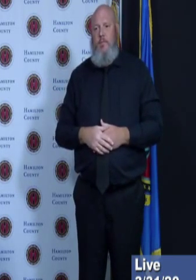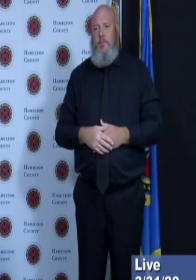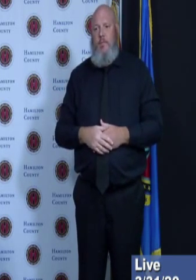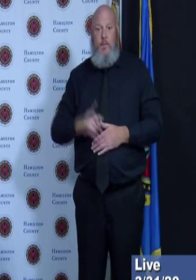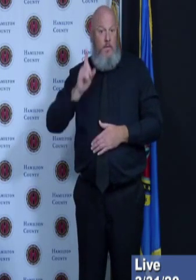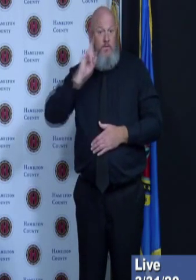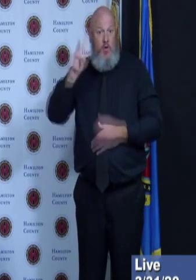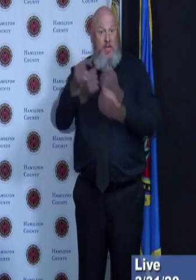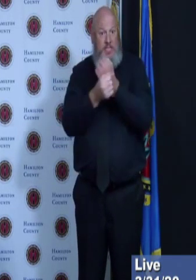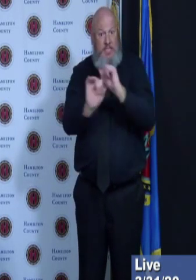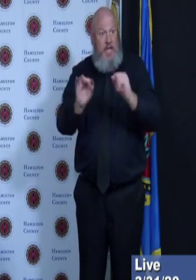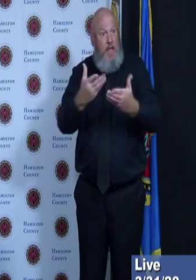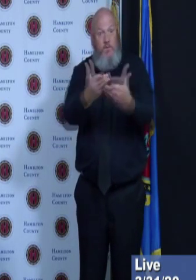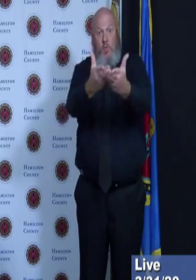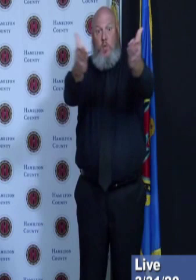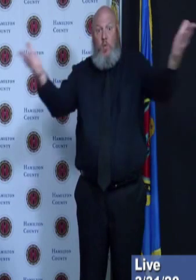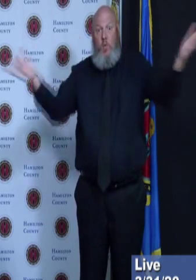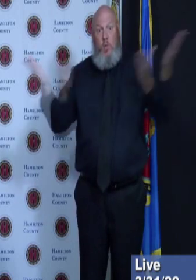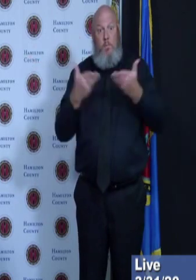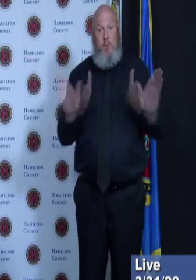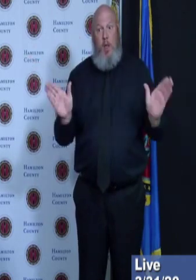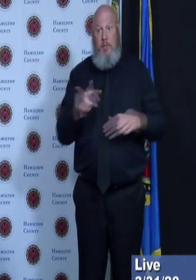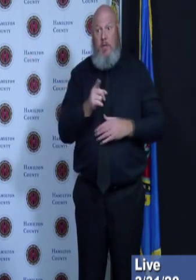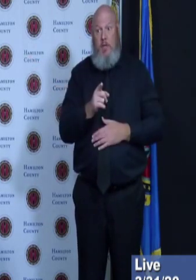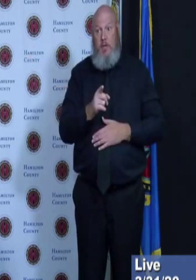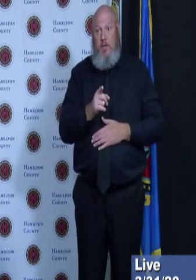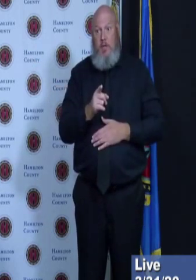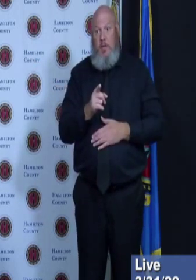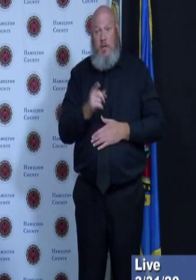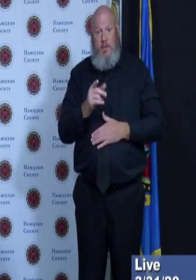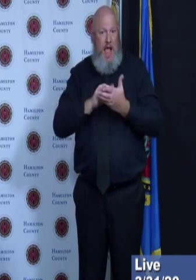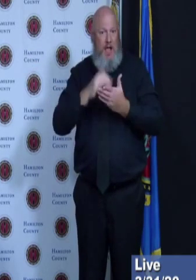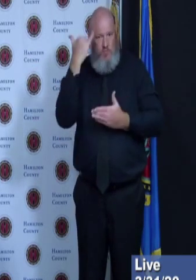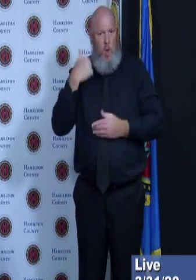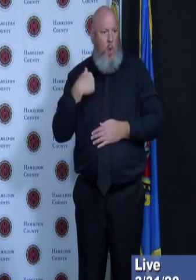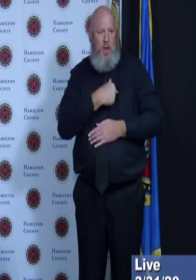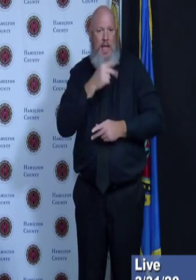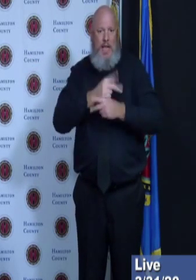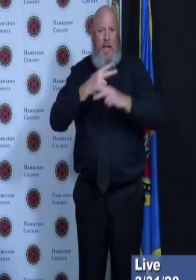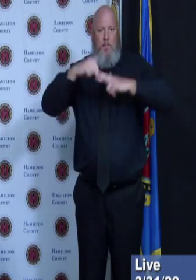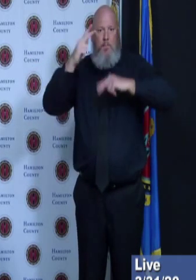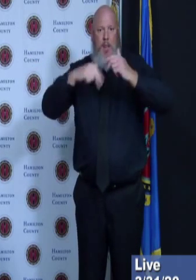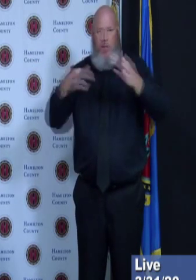building but there is one location down on the first floor where if the you need